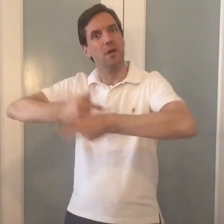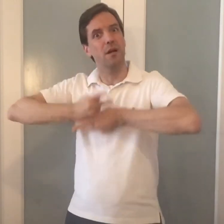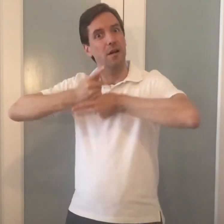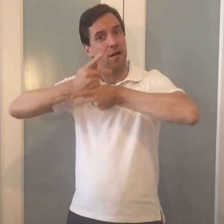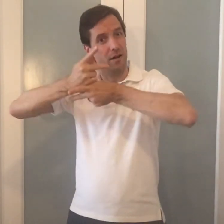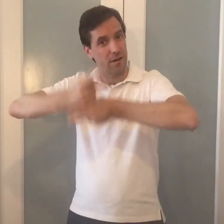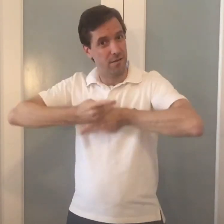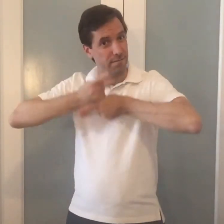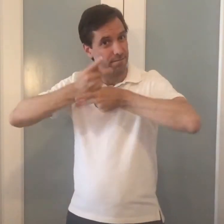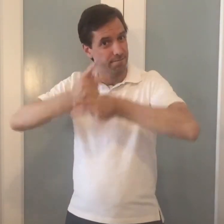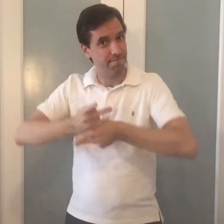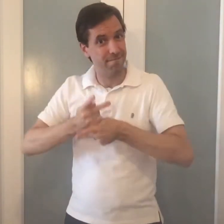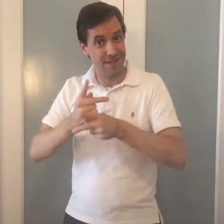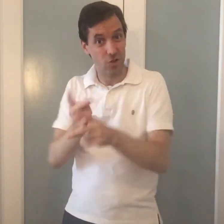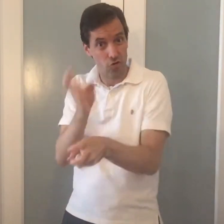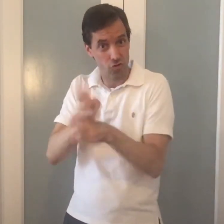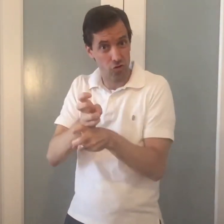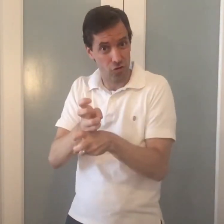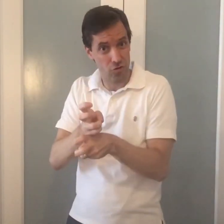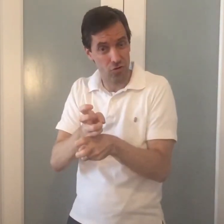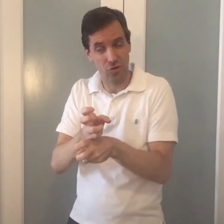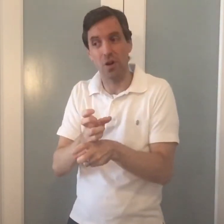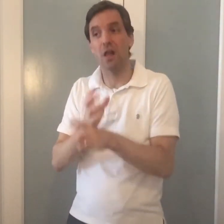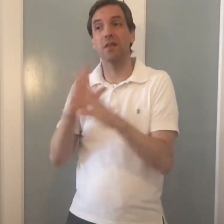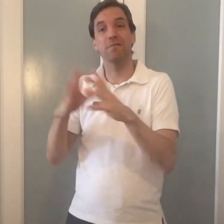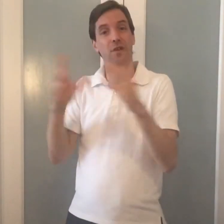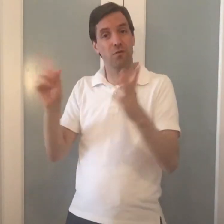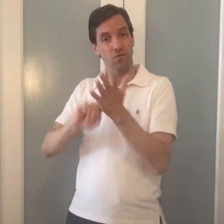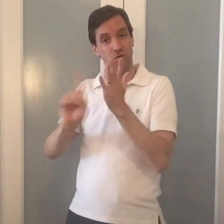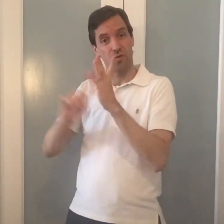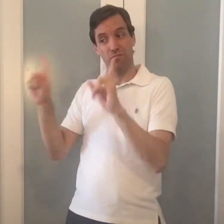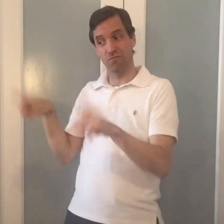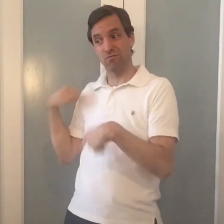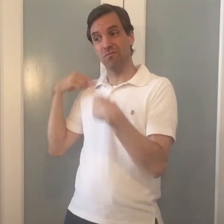but we need to be very careful: it's challenging to do this at the group level.